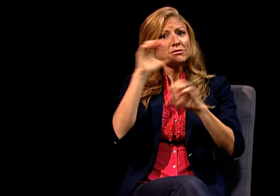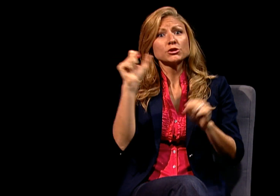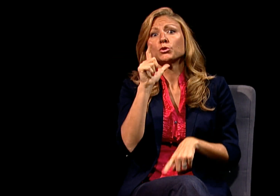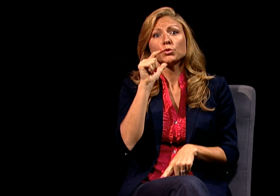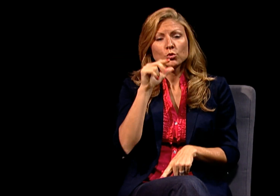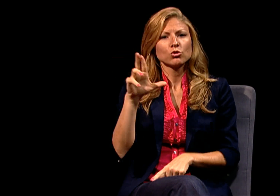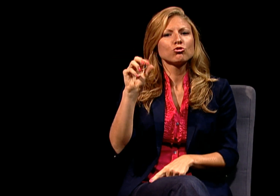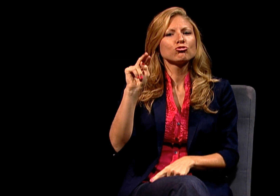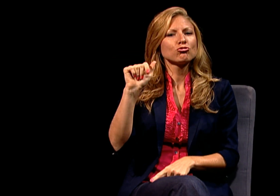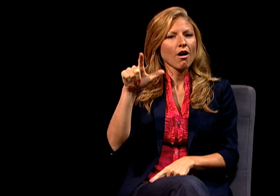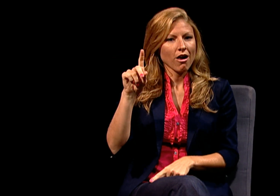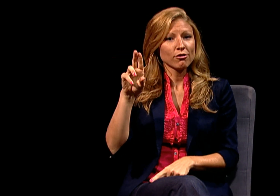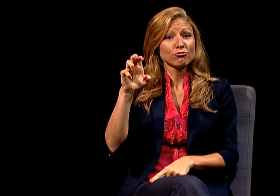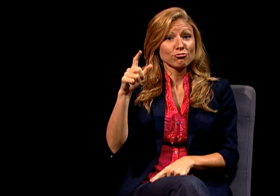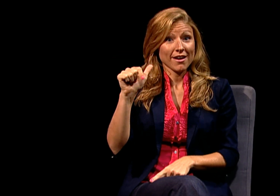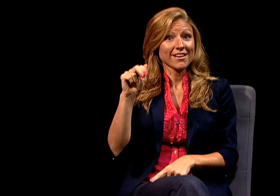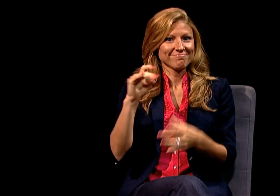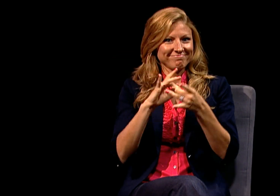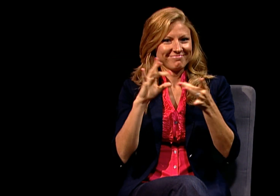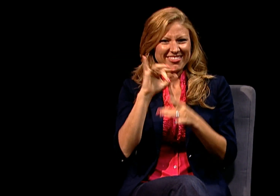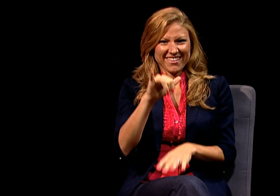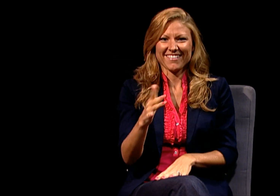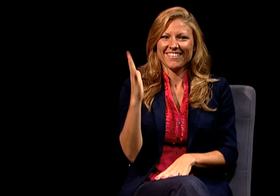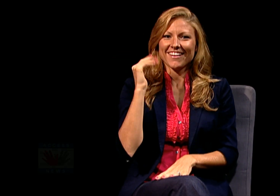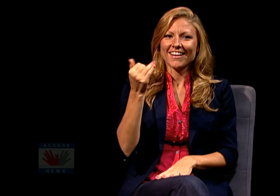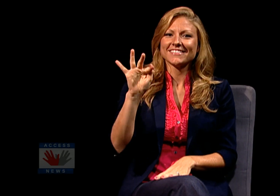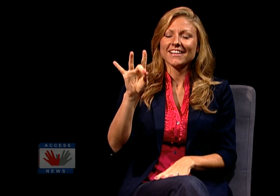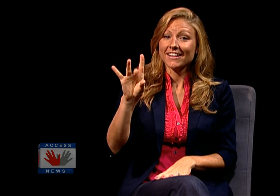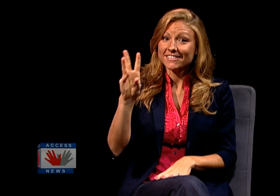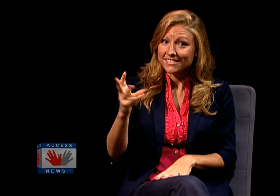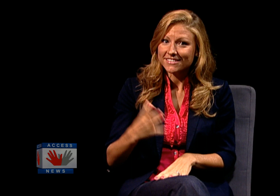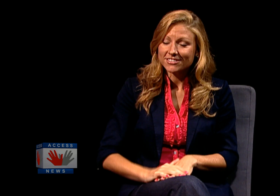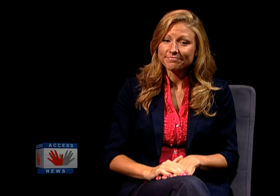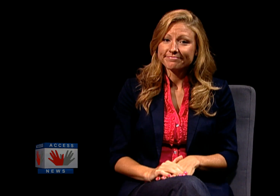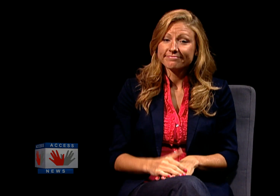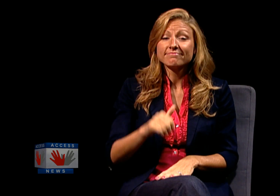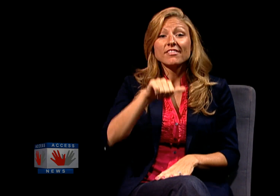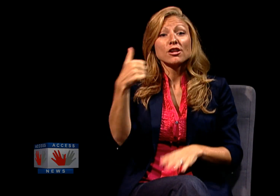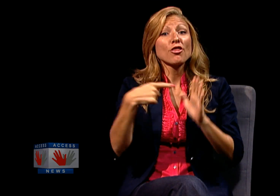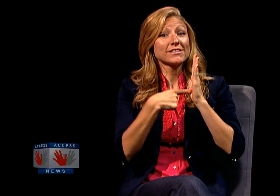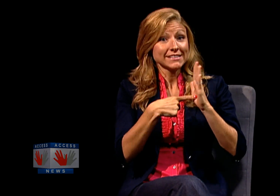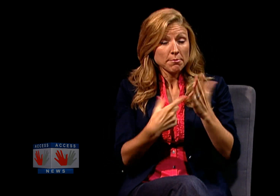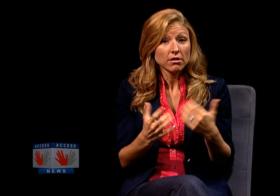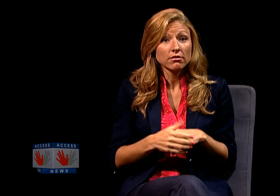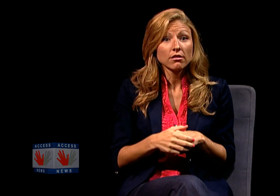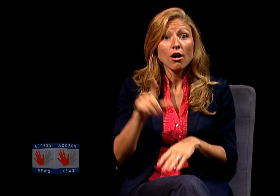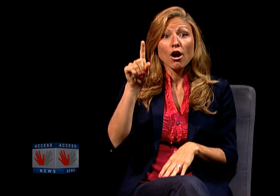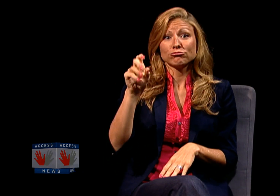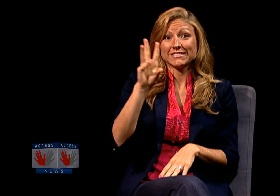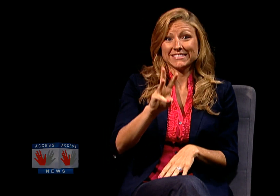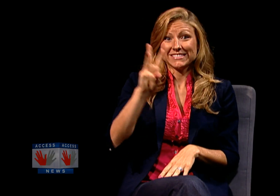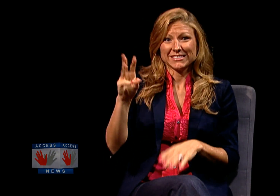PRESIDENT RONALD REAGAN MADE HEADLINES WITH THAT COMMENT IN 1986. ANOTHER EXAMPLE,